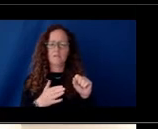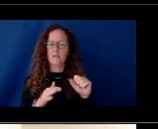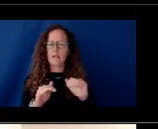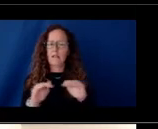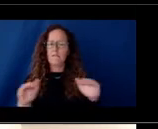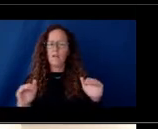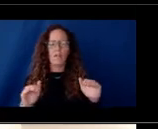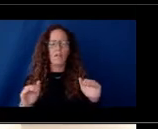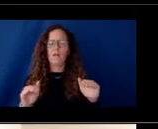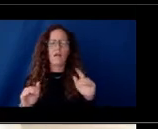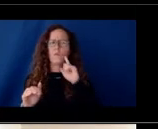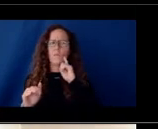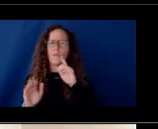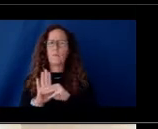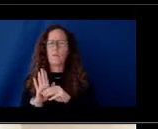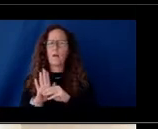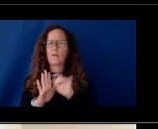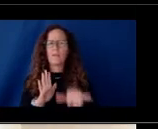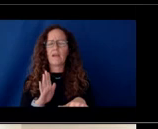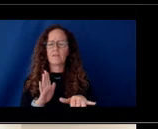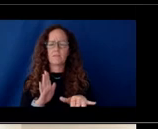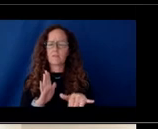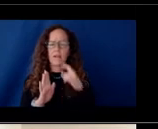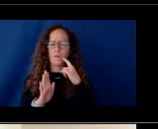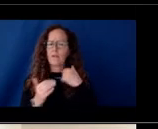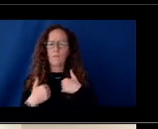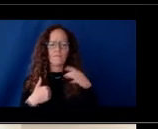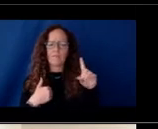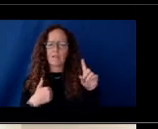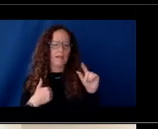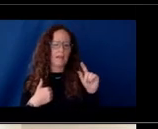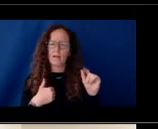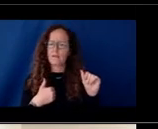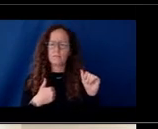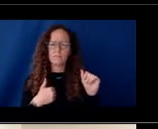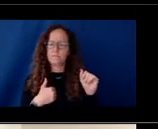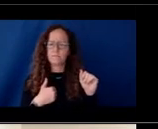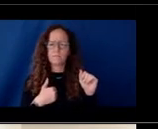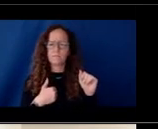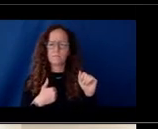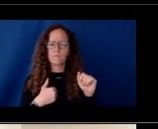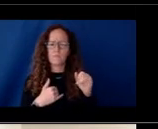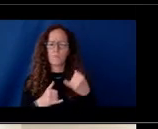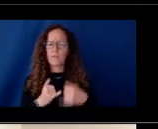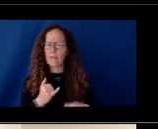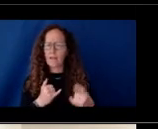don't think we had data at the census tract level. But what was your last question, Gail, sorry?